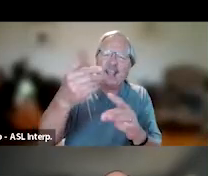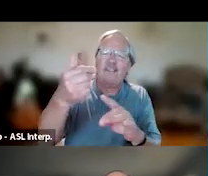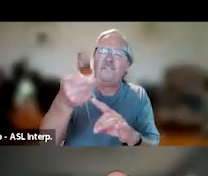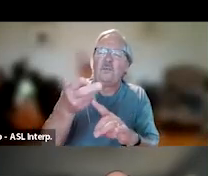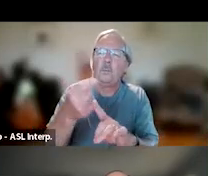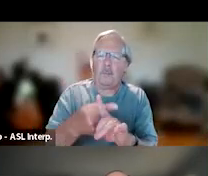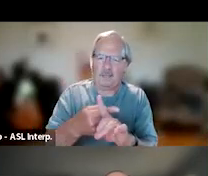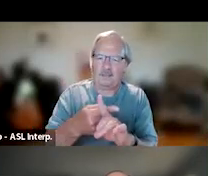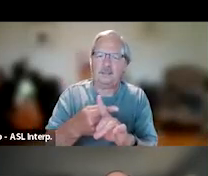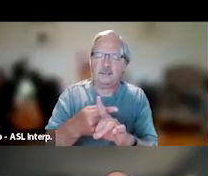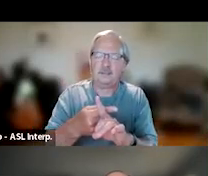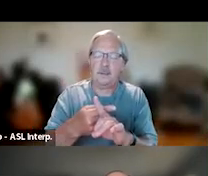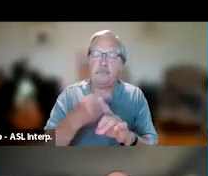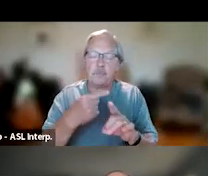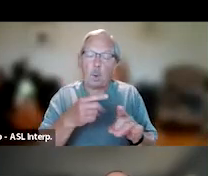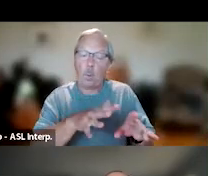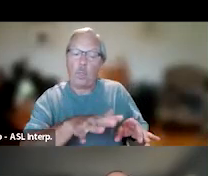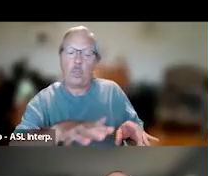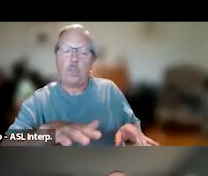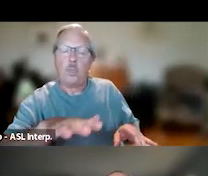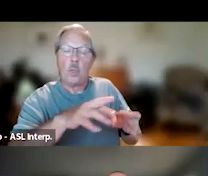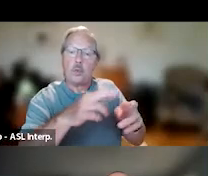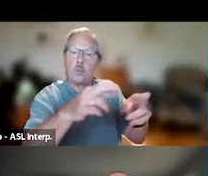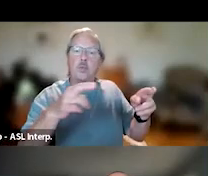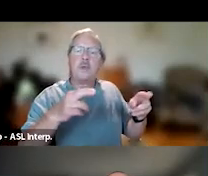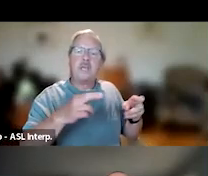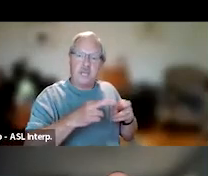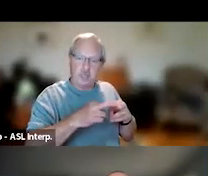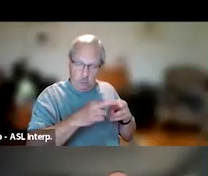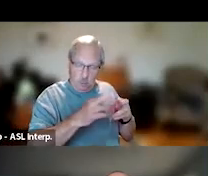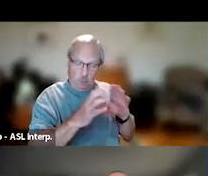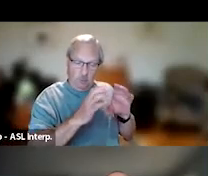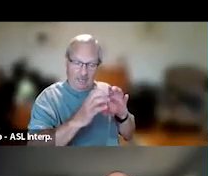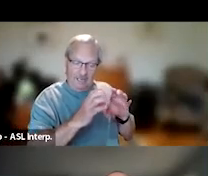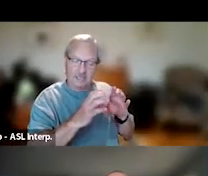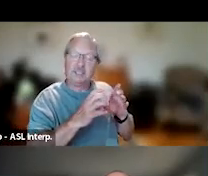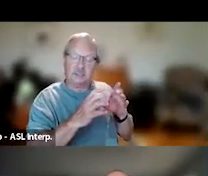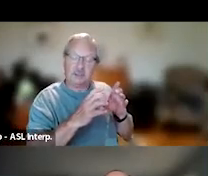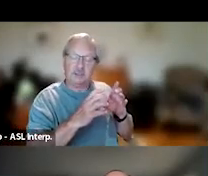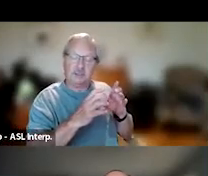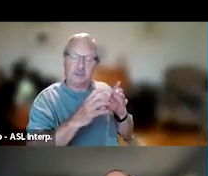I would start with the regional communications directors and ask them if you don't already